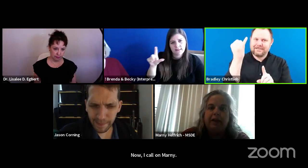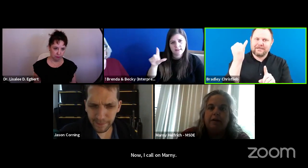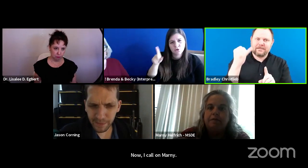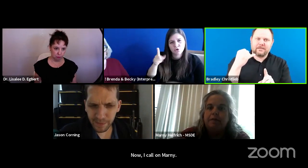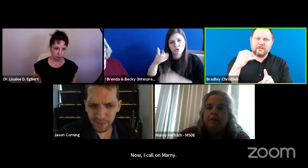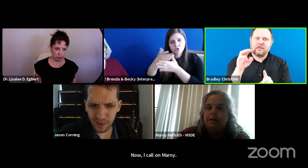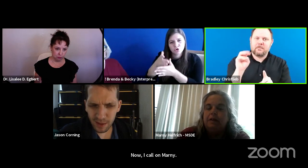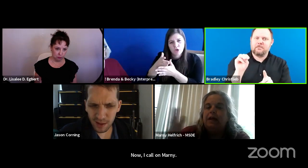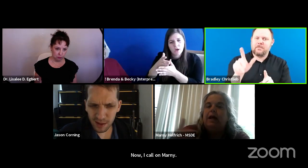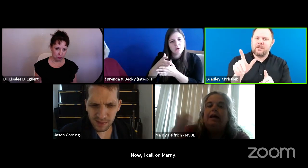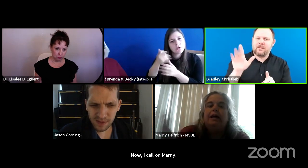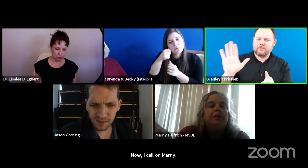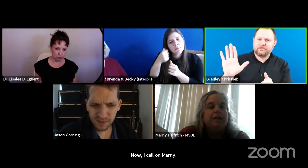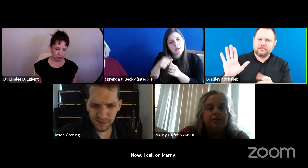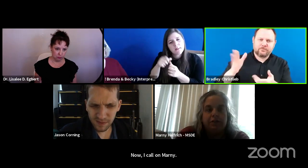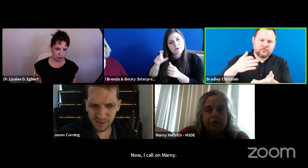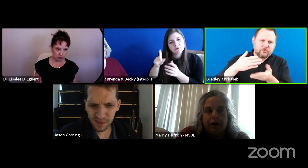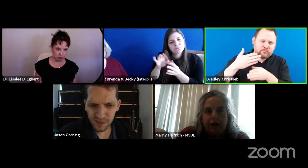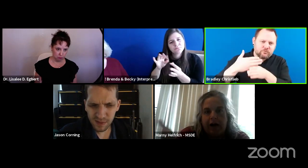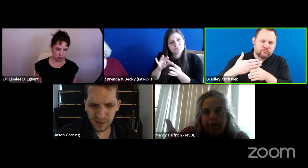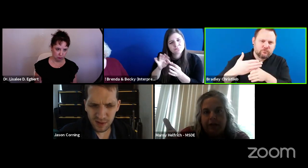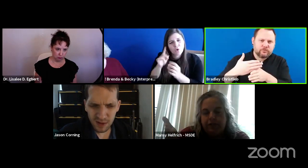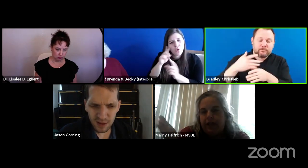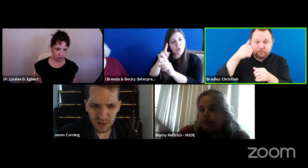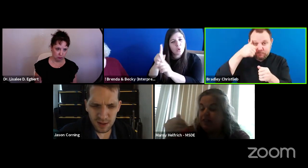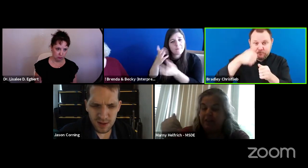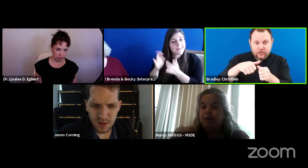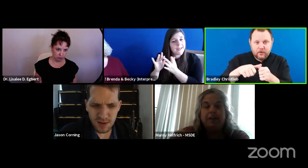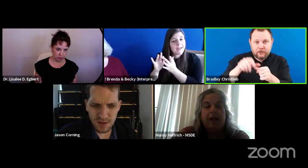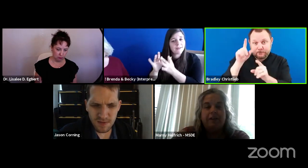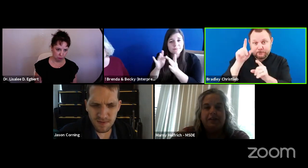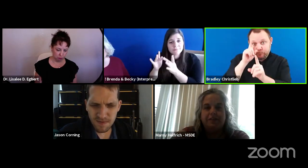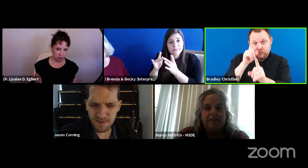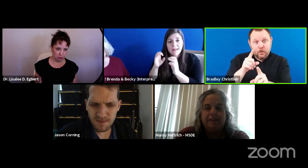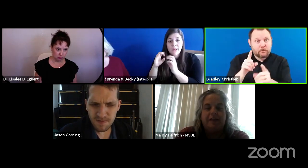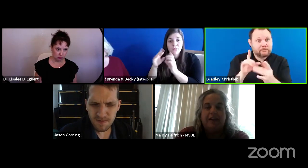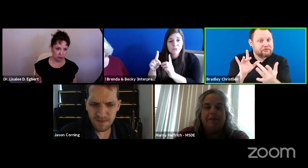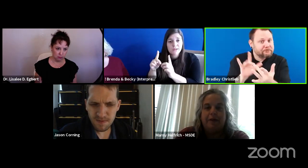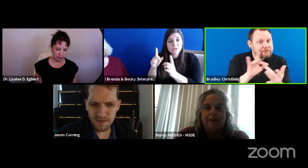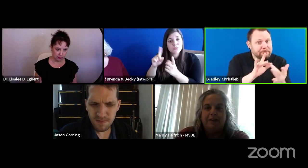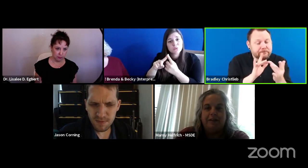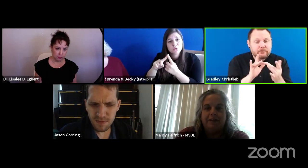kind of education or outreach to agencies because there are a lot of agencies in state